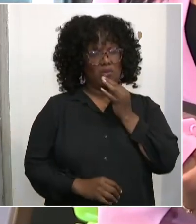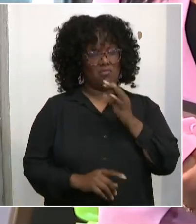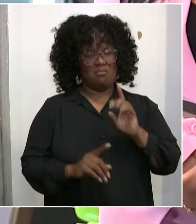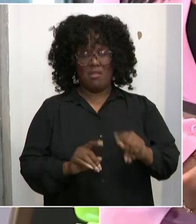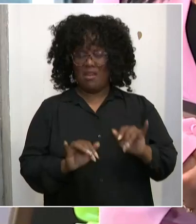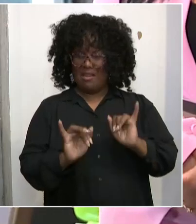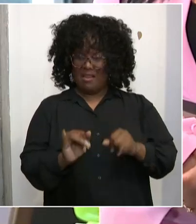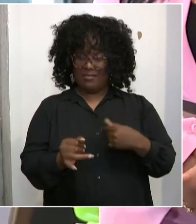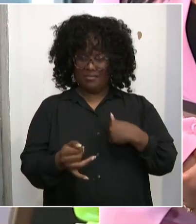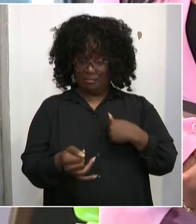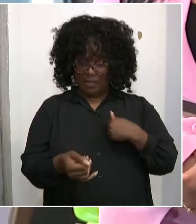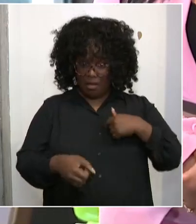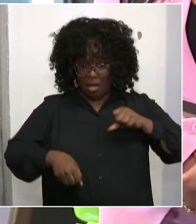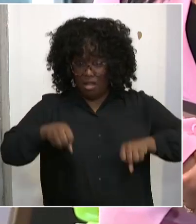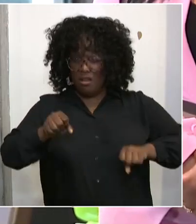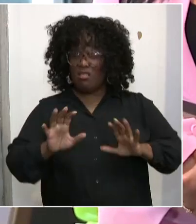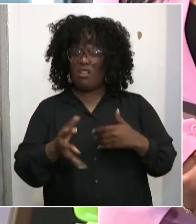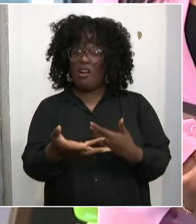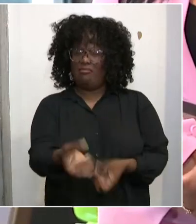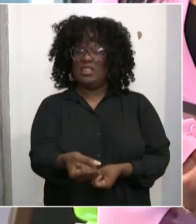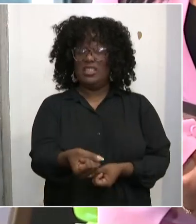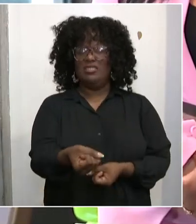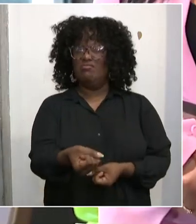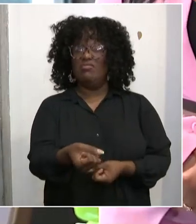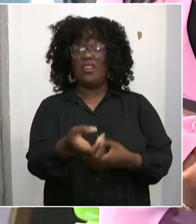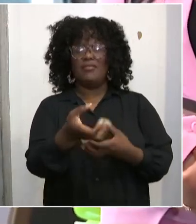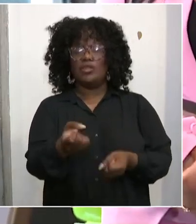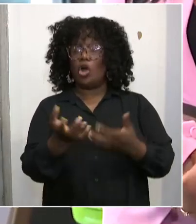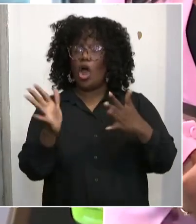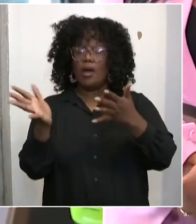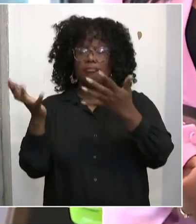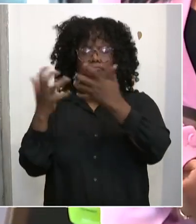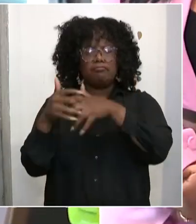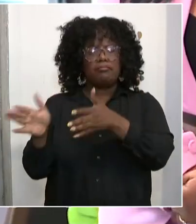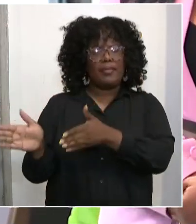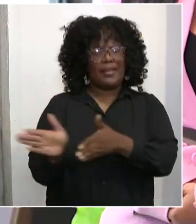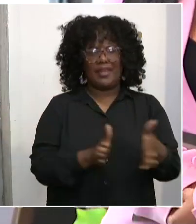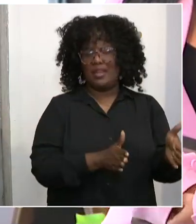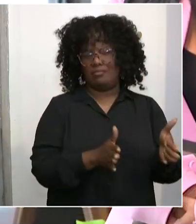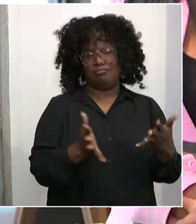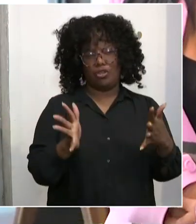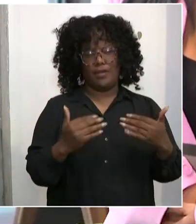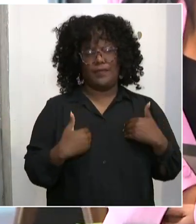we are always prepared that we will be for this event as well. And let me just um add